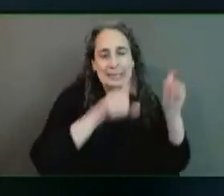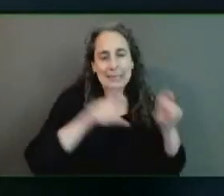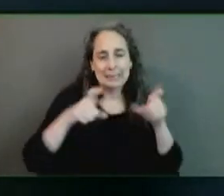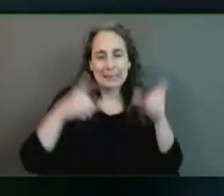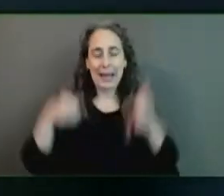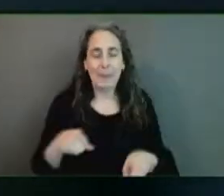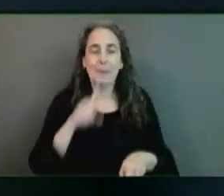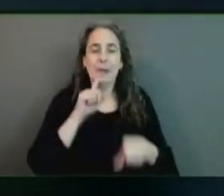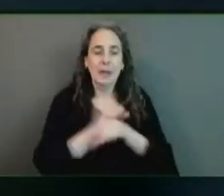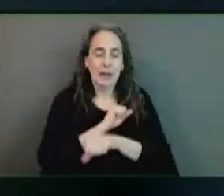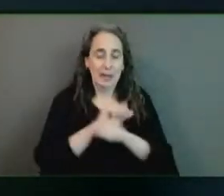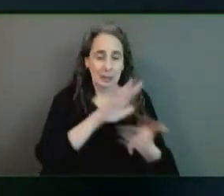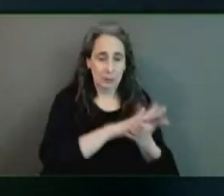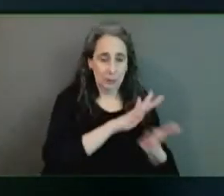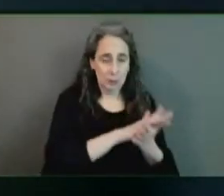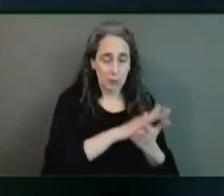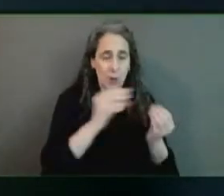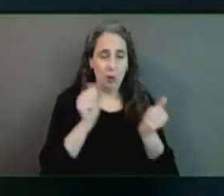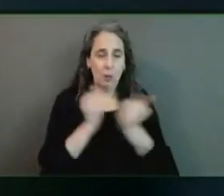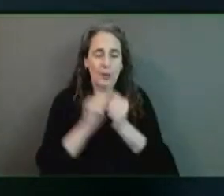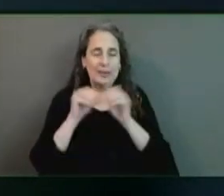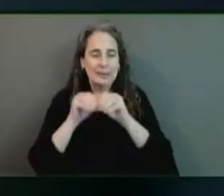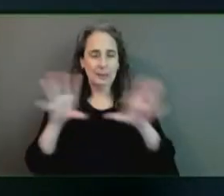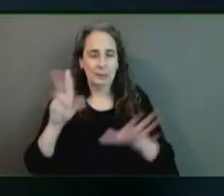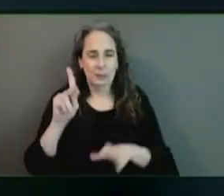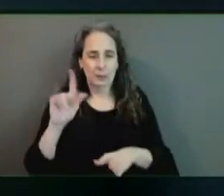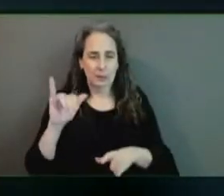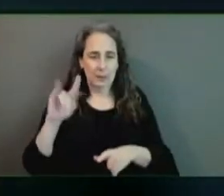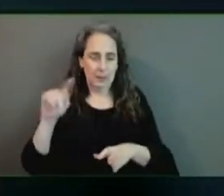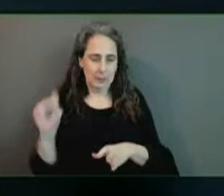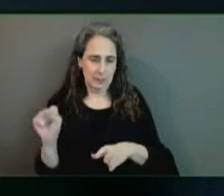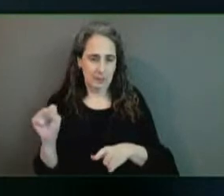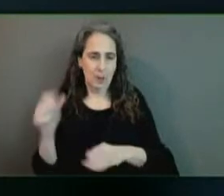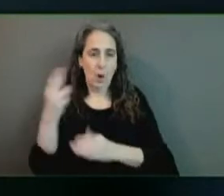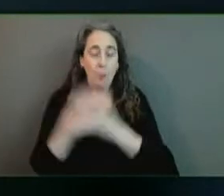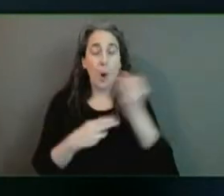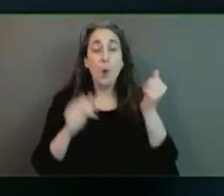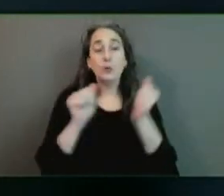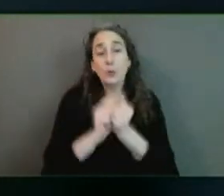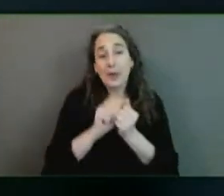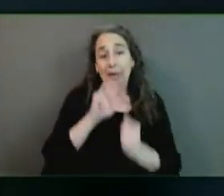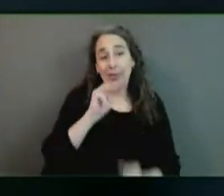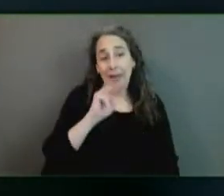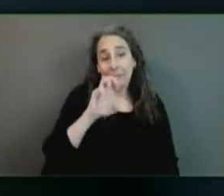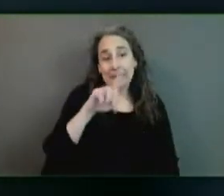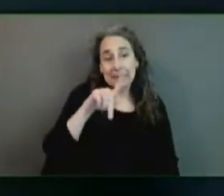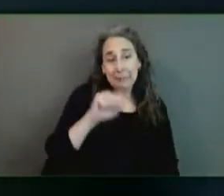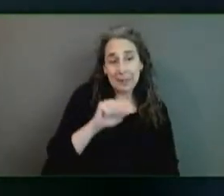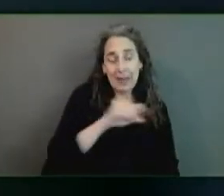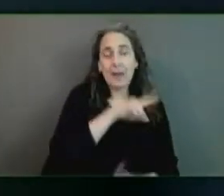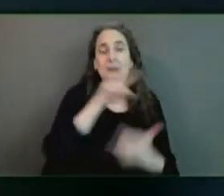that there's multiple different ways. That test is occurring in the school. And with the